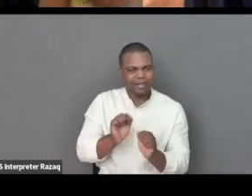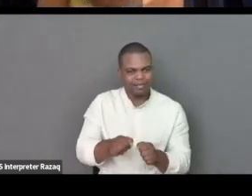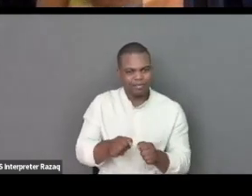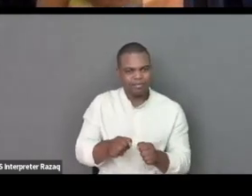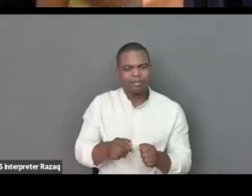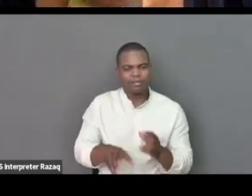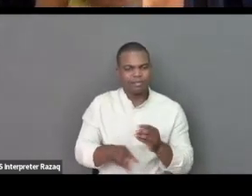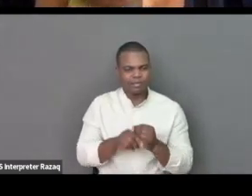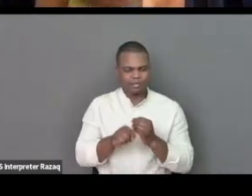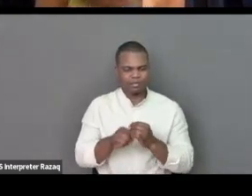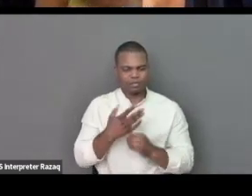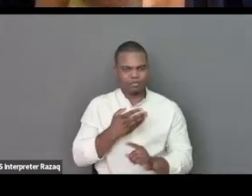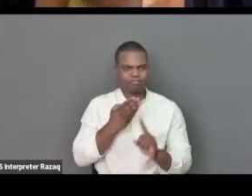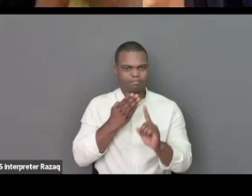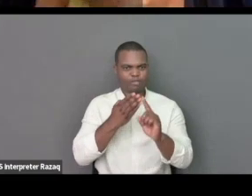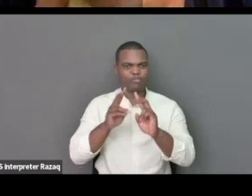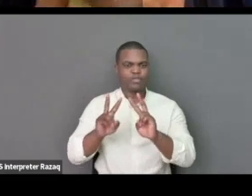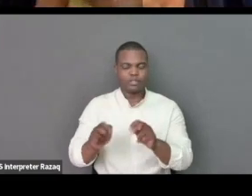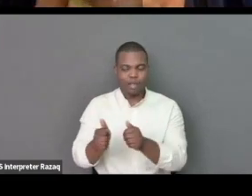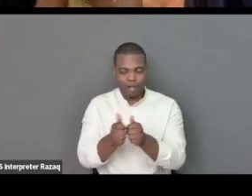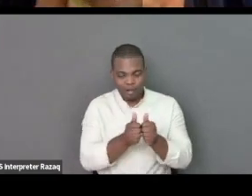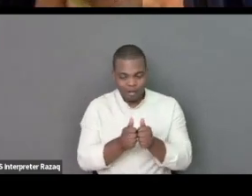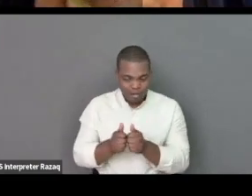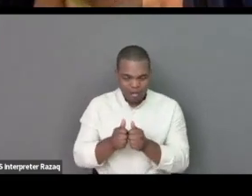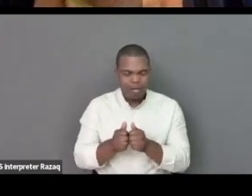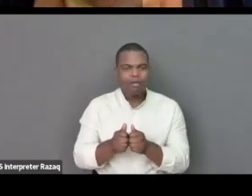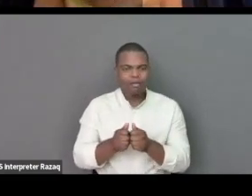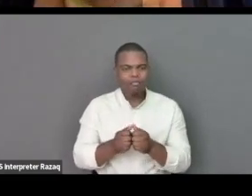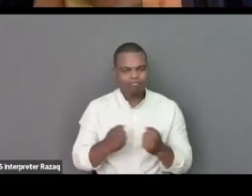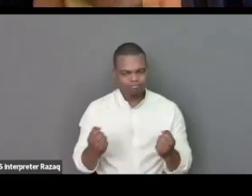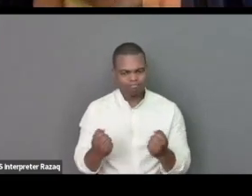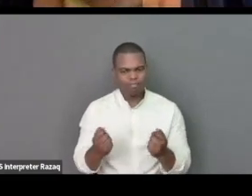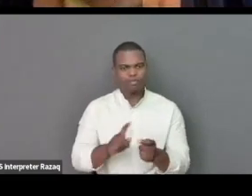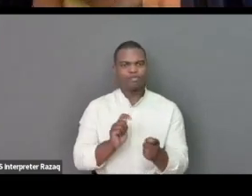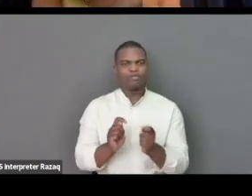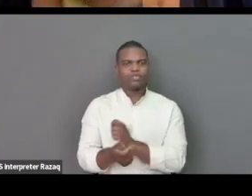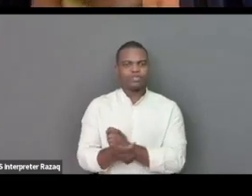question today is whether you consider yourself a person with a